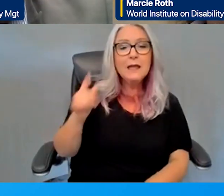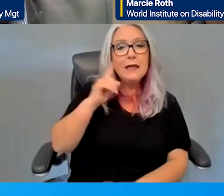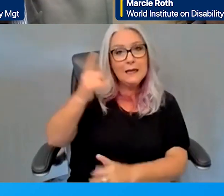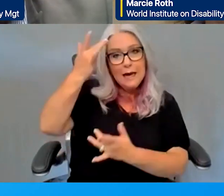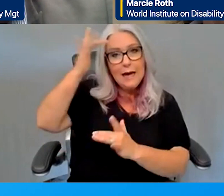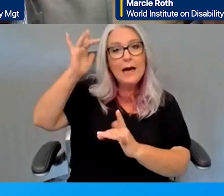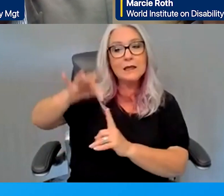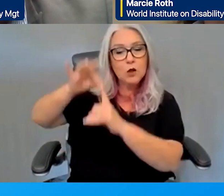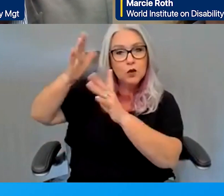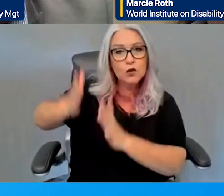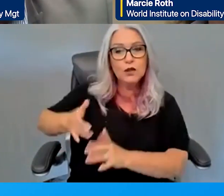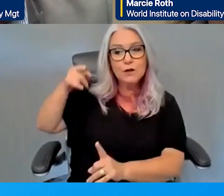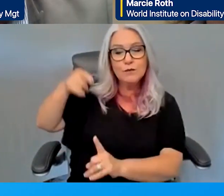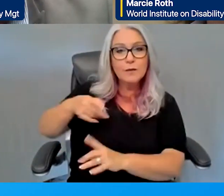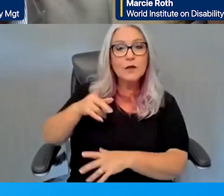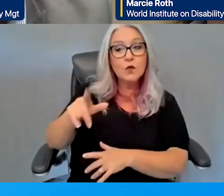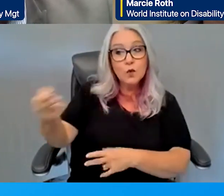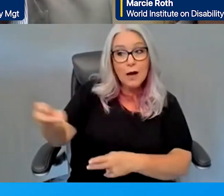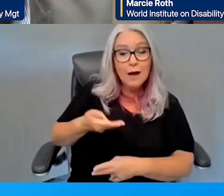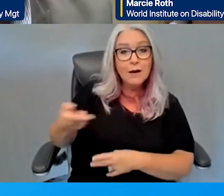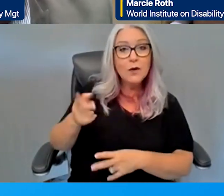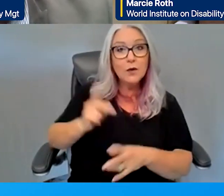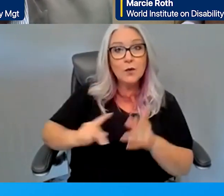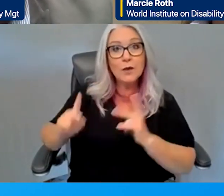experts, to hire people who are